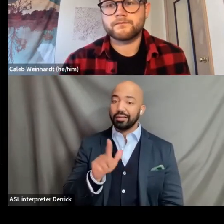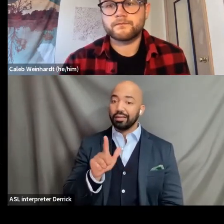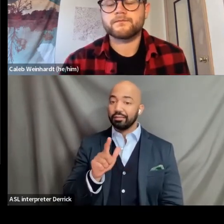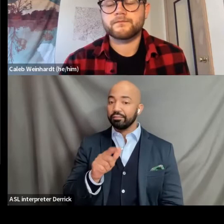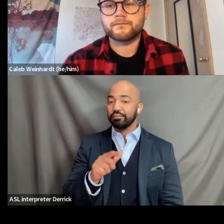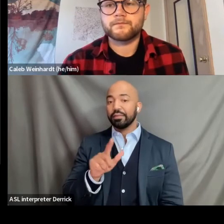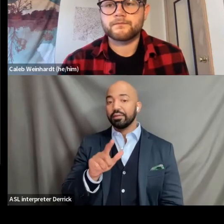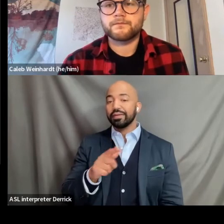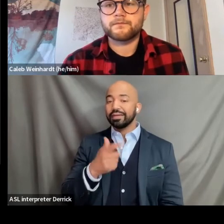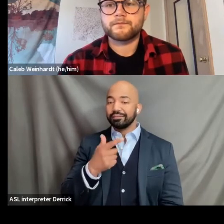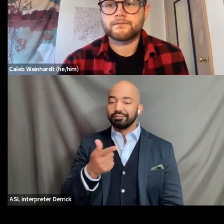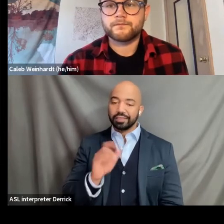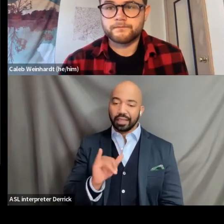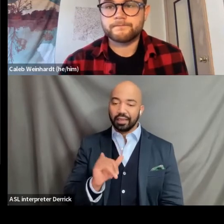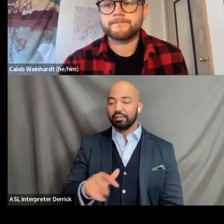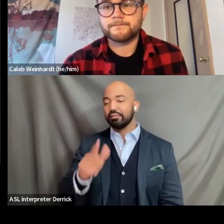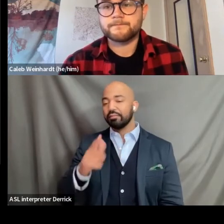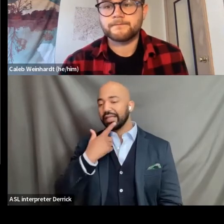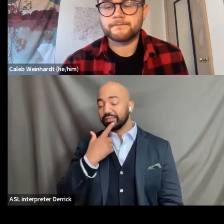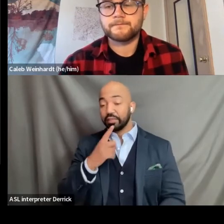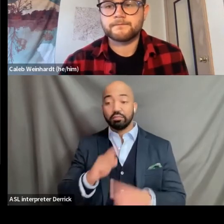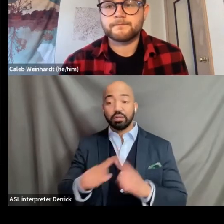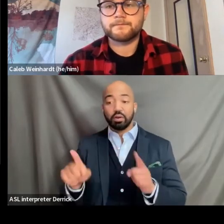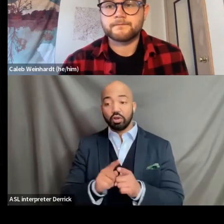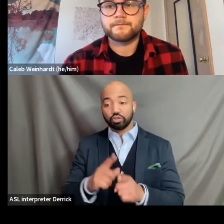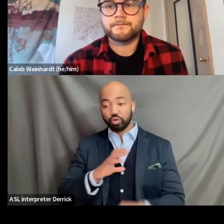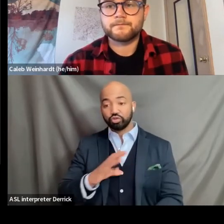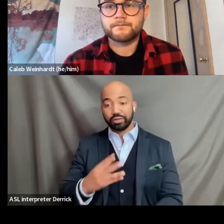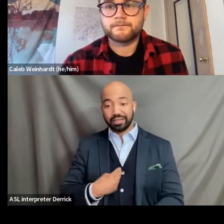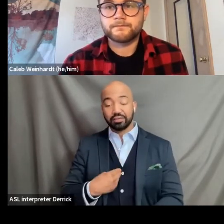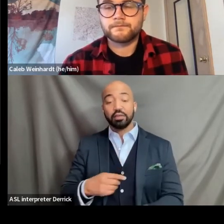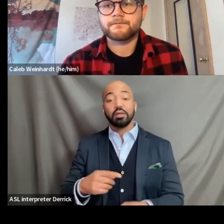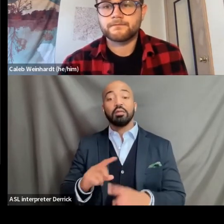So that's happening on a state level. So no longer federal but moving on down.